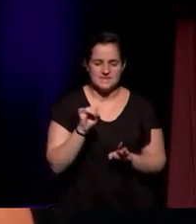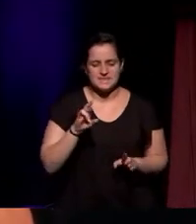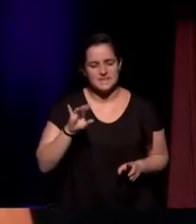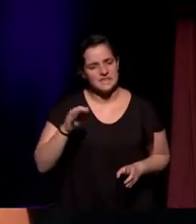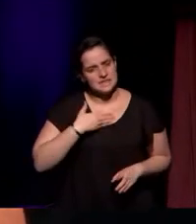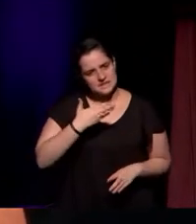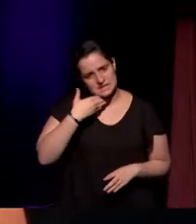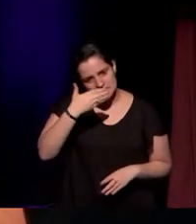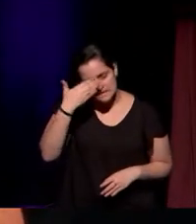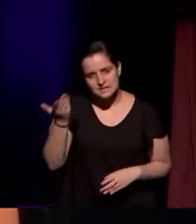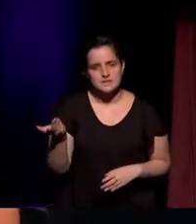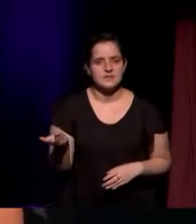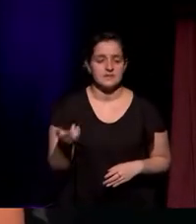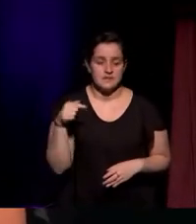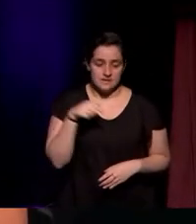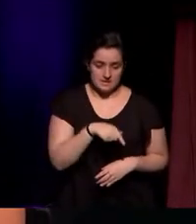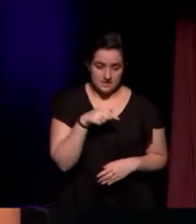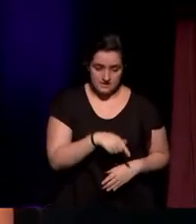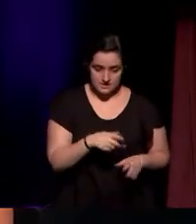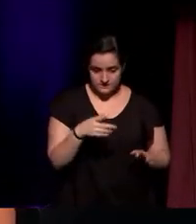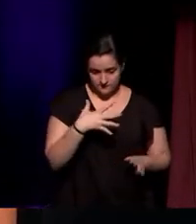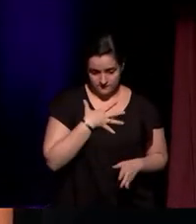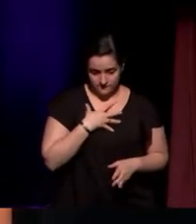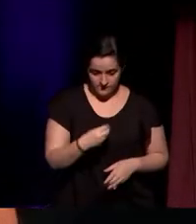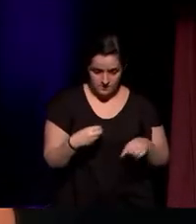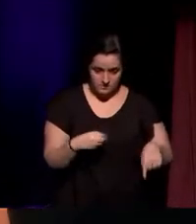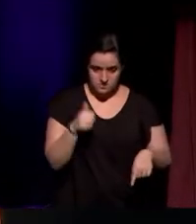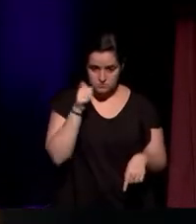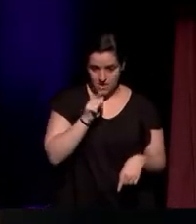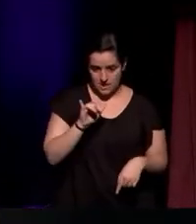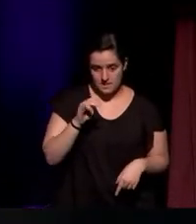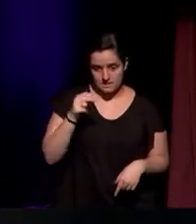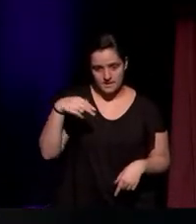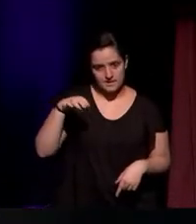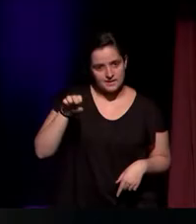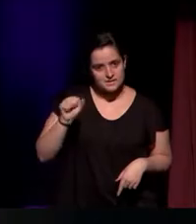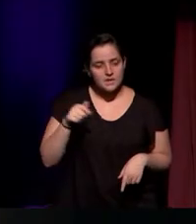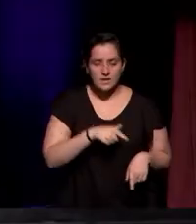this nationality, this Lebanese son, he will have both nationalities,